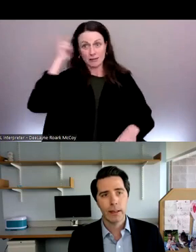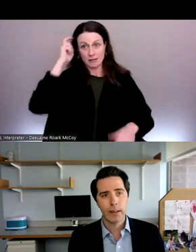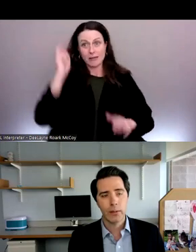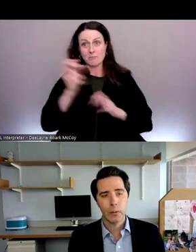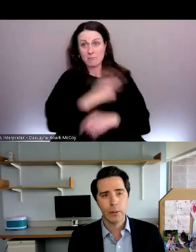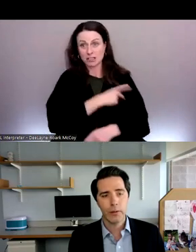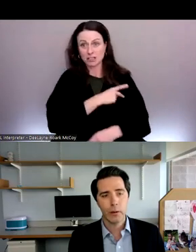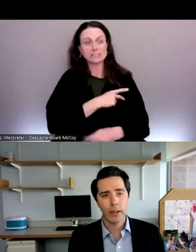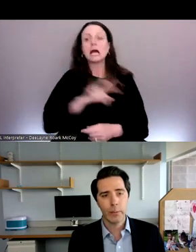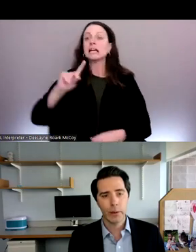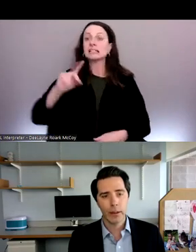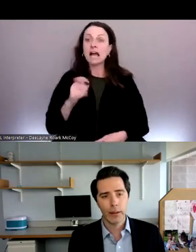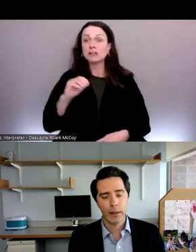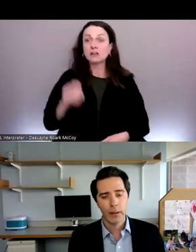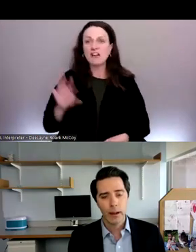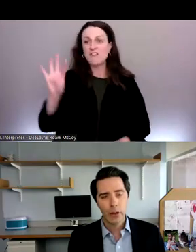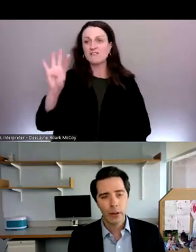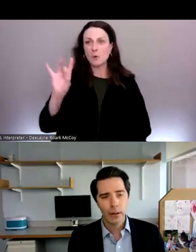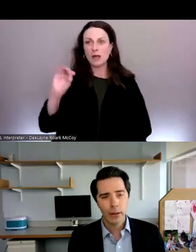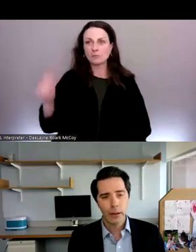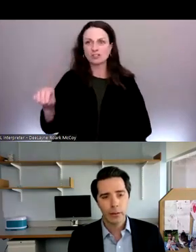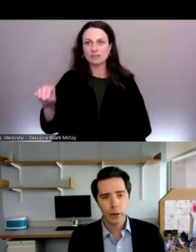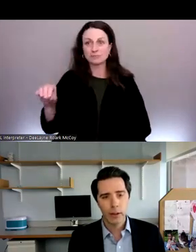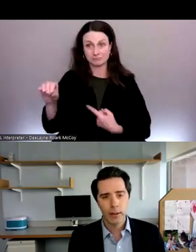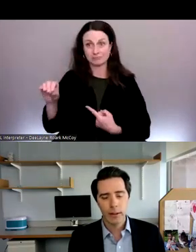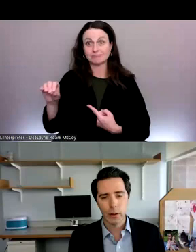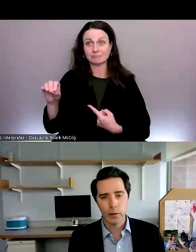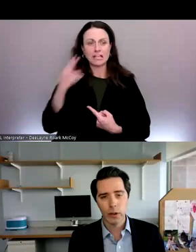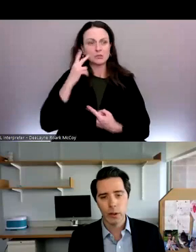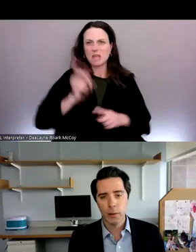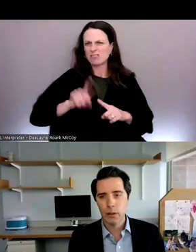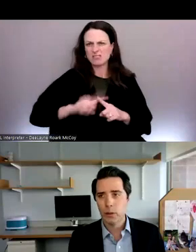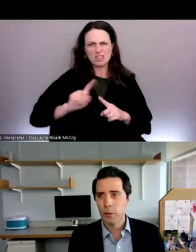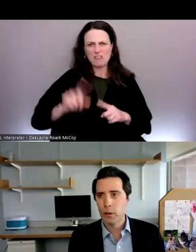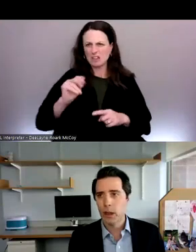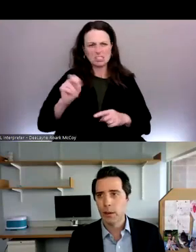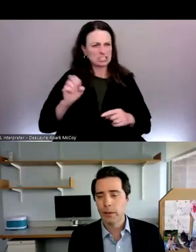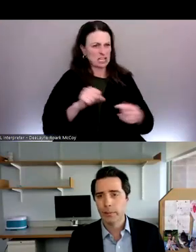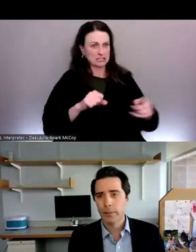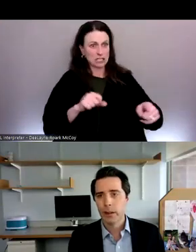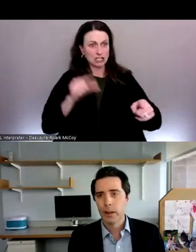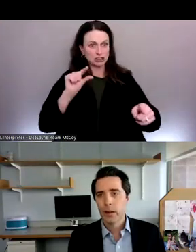diagnostic rate was about 48 and you can see all the different genes here so gjb2